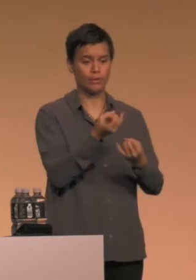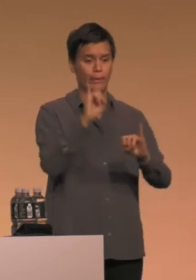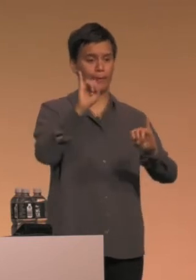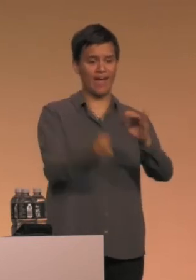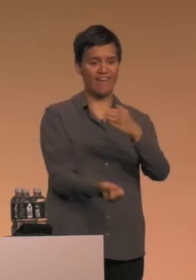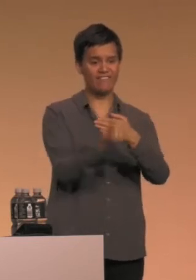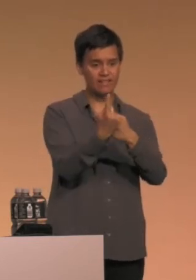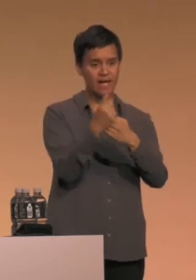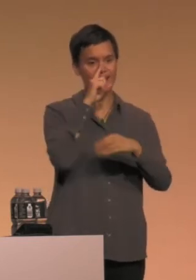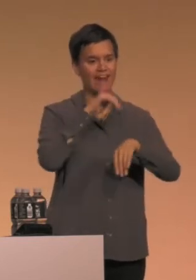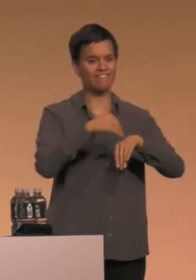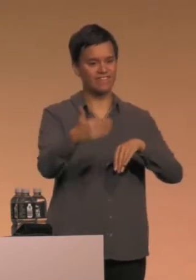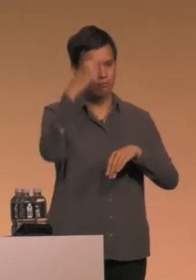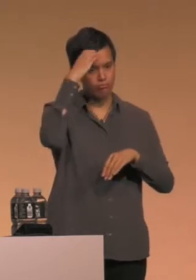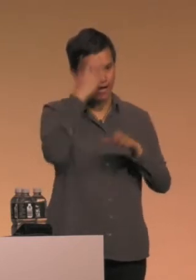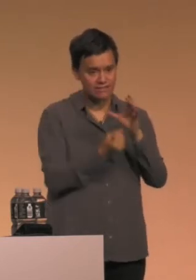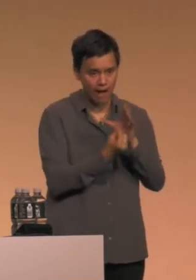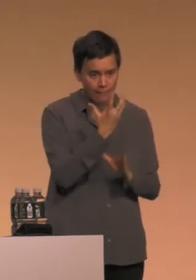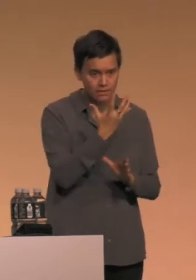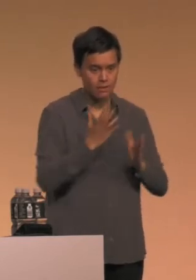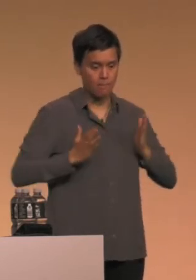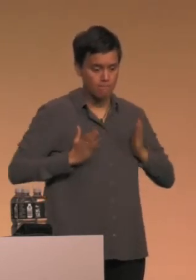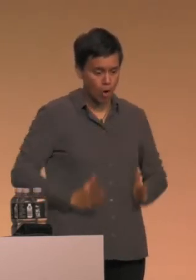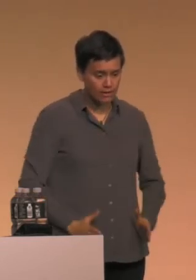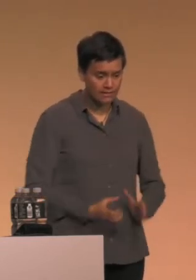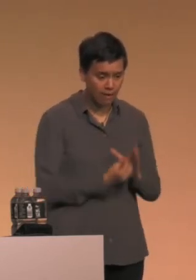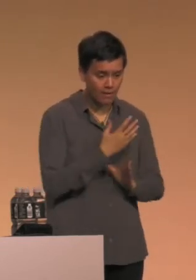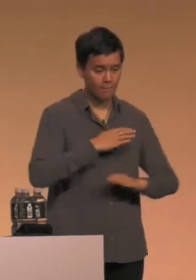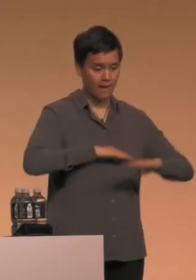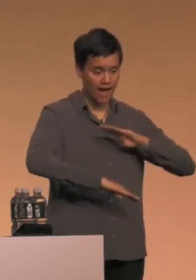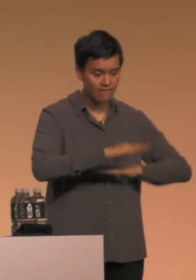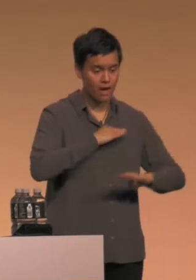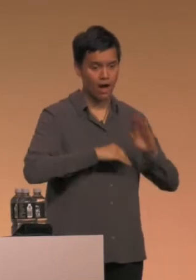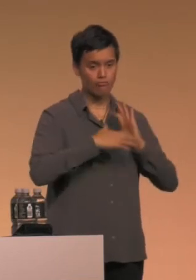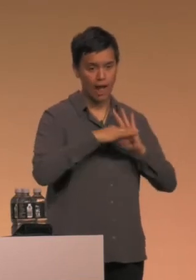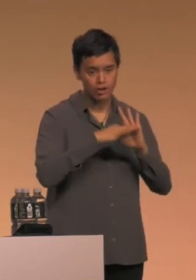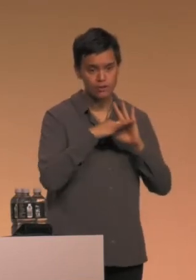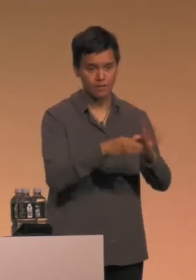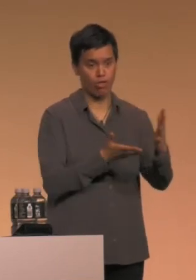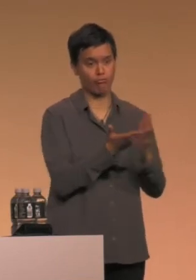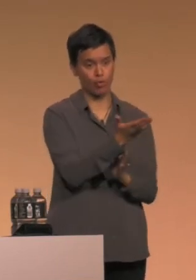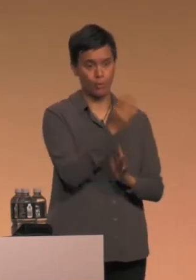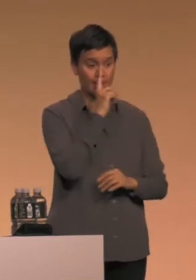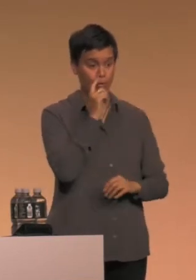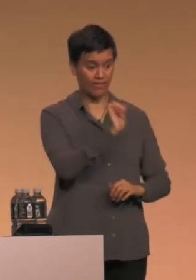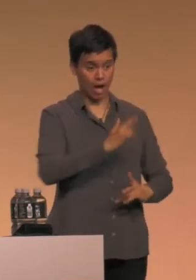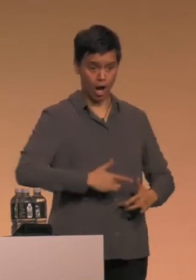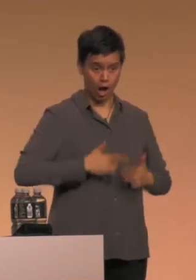on brain development, physiology, behavior, and relationships across their lifespans and through generations.